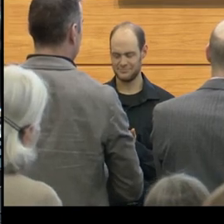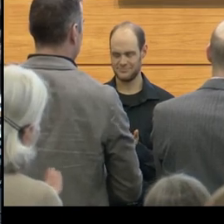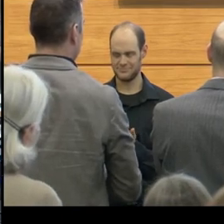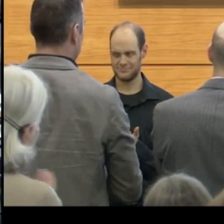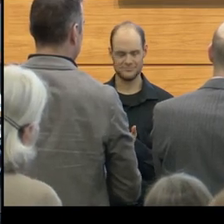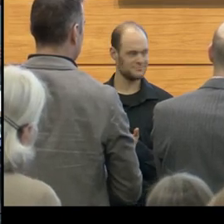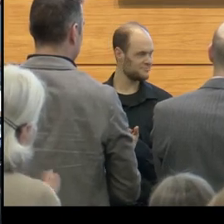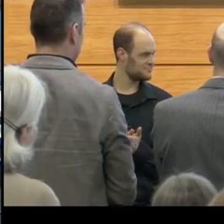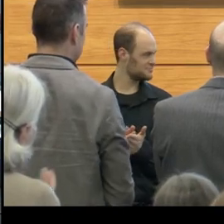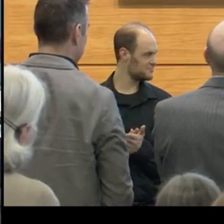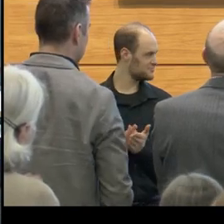Thank you.